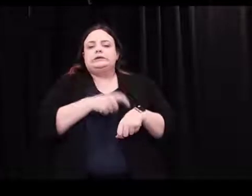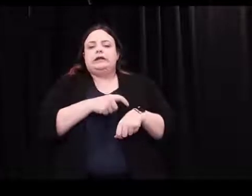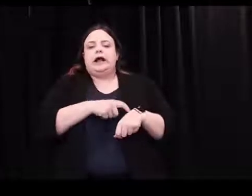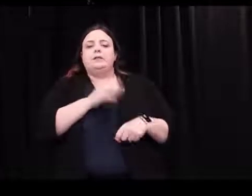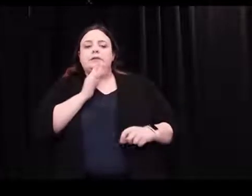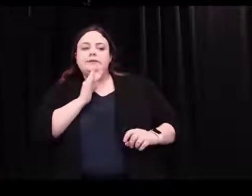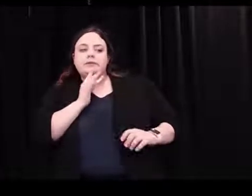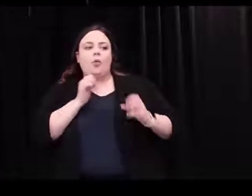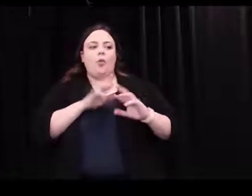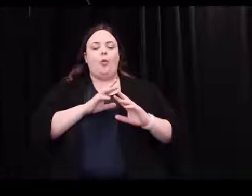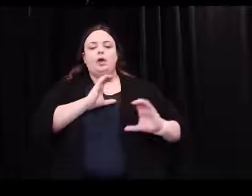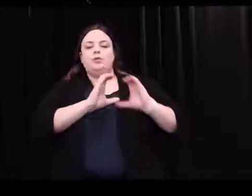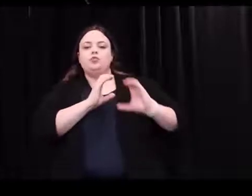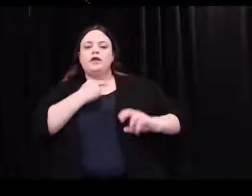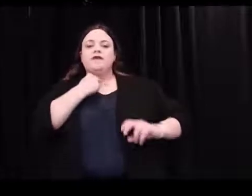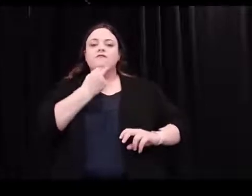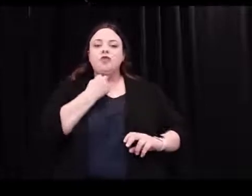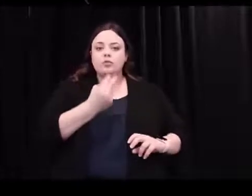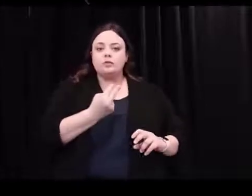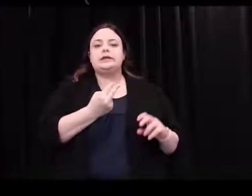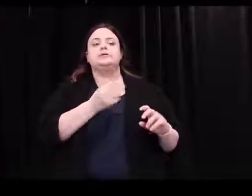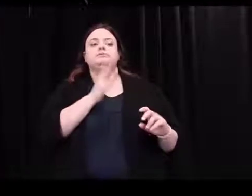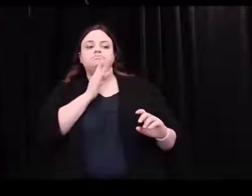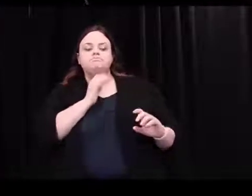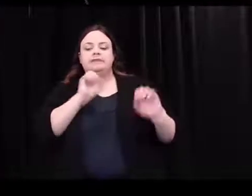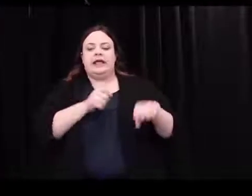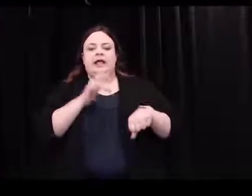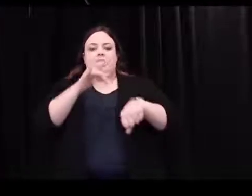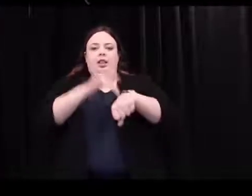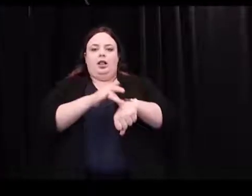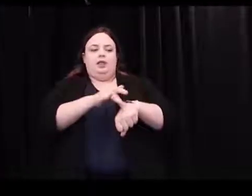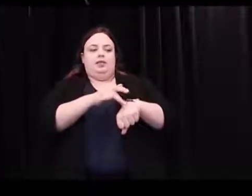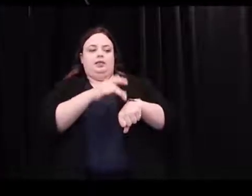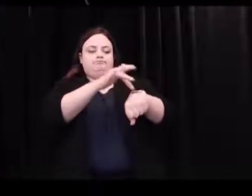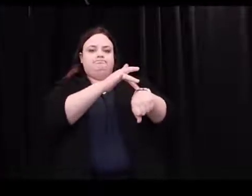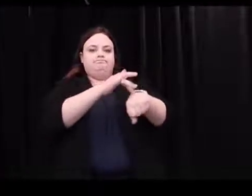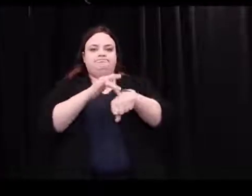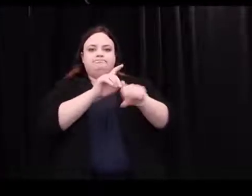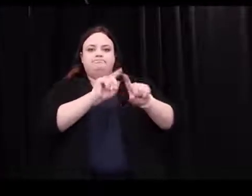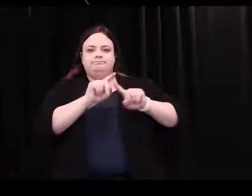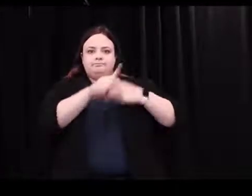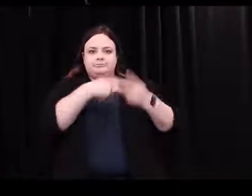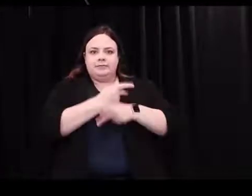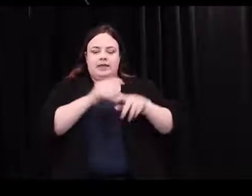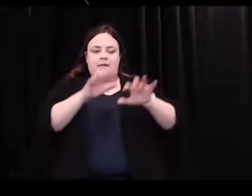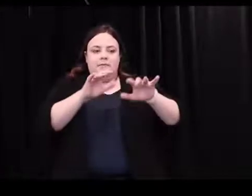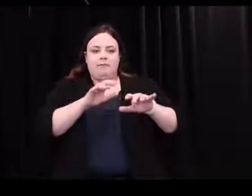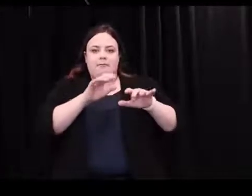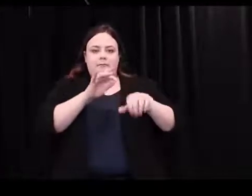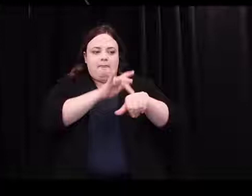communicating verbally. They can hit the buttons here, these buttons are they start with things or